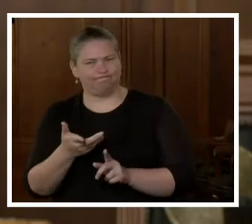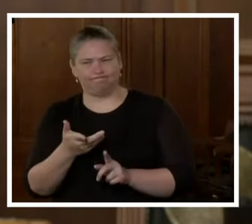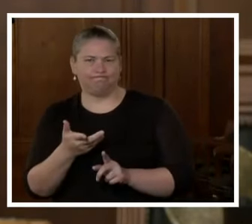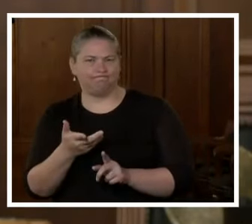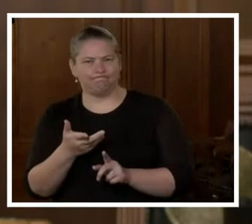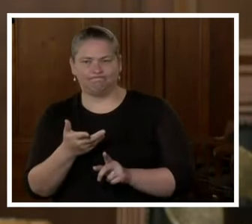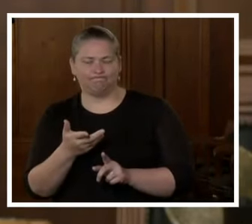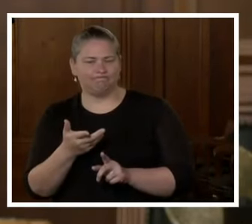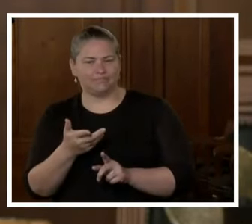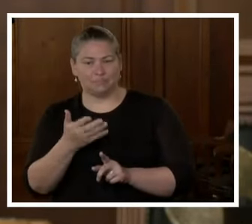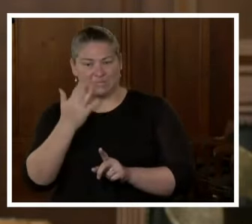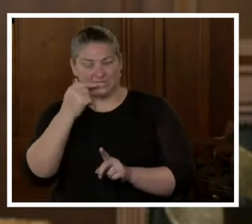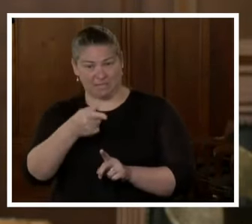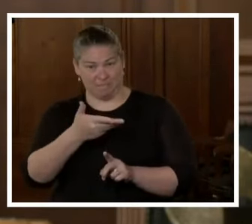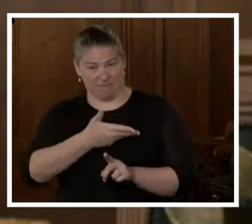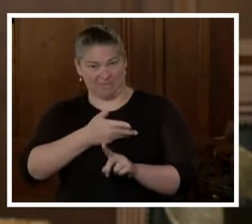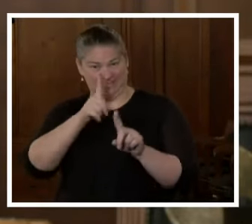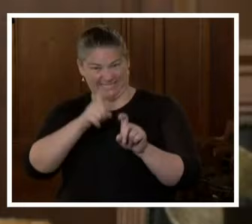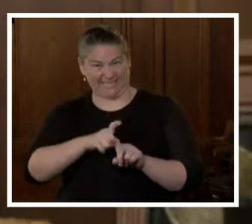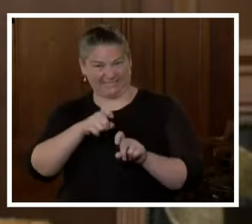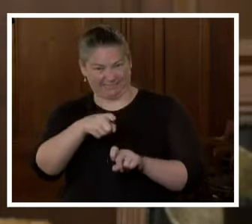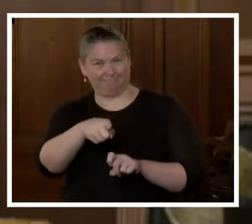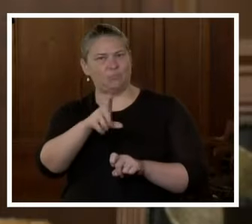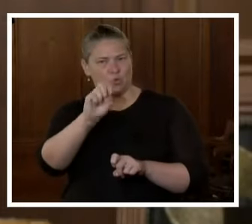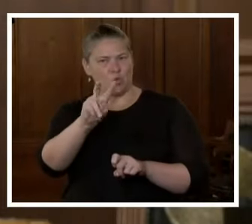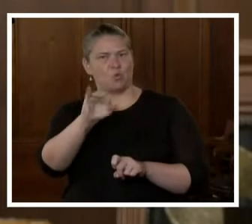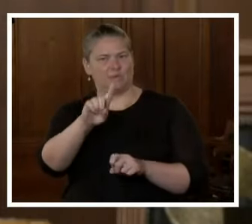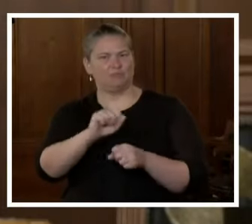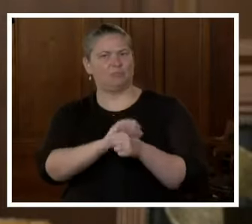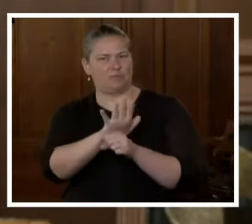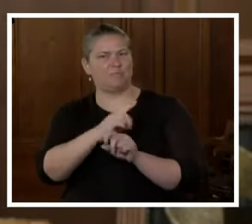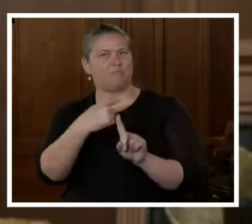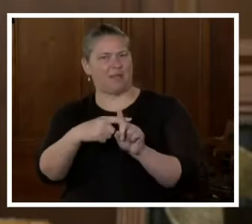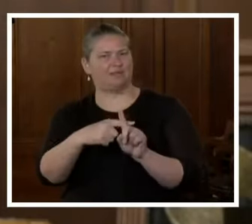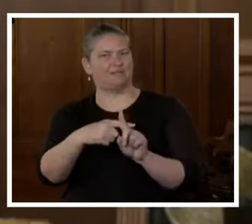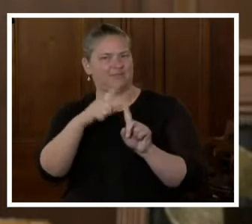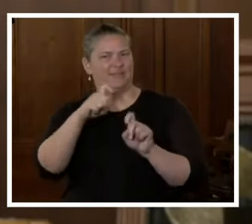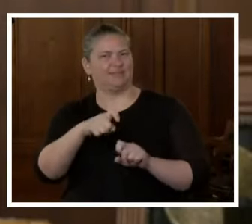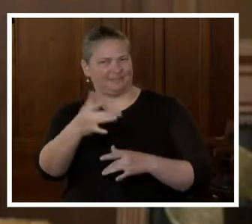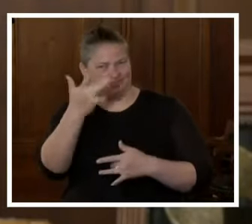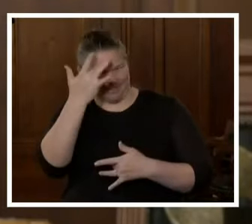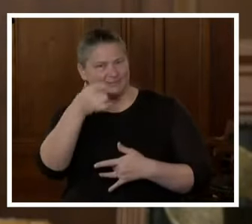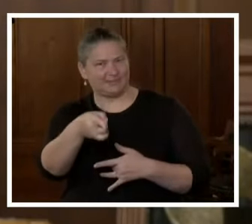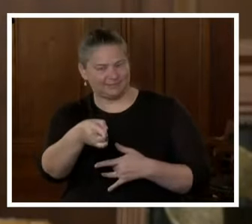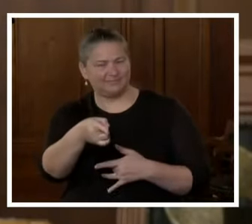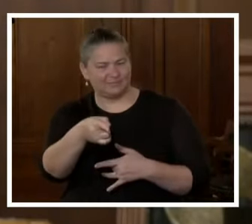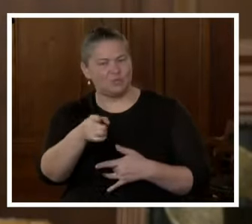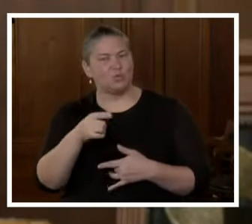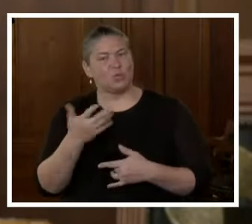TO BE CONCERNED OVERLY BUT YOU SHOULD BE CONCERNED BECAUSE FOR THE INDIVIDUAL FOR THE FAMILIES